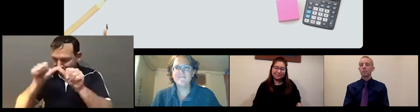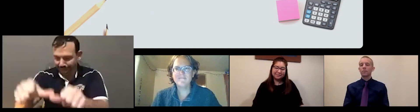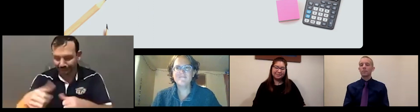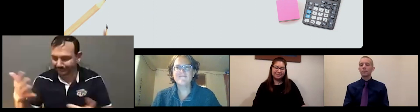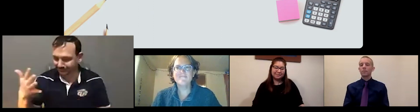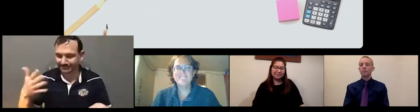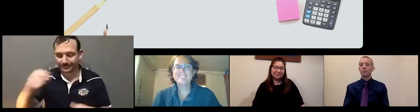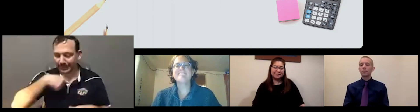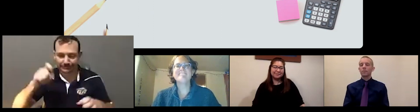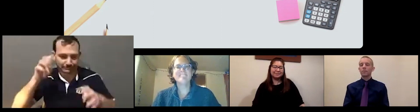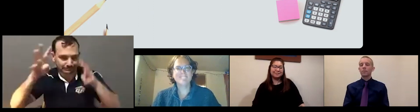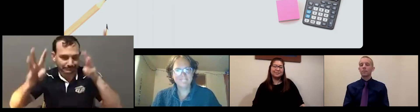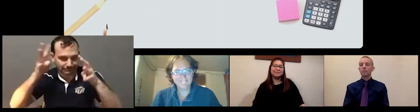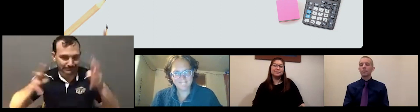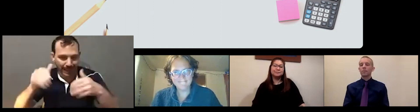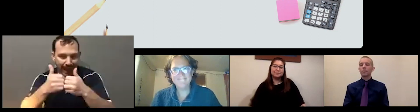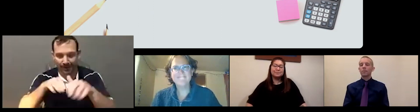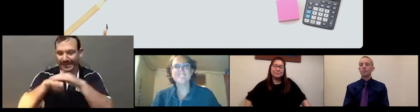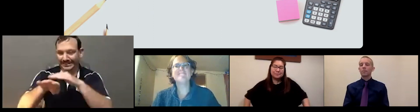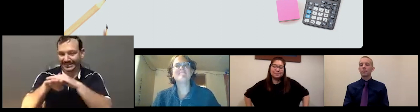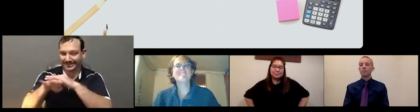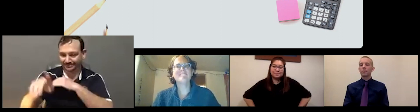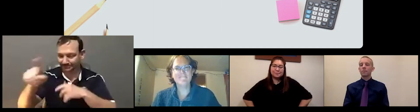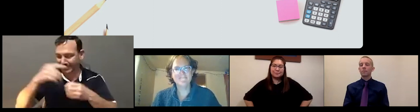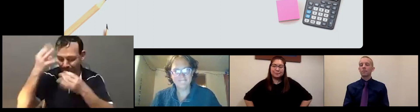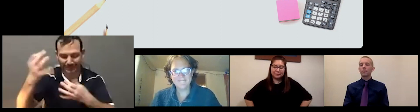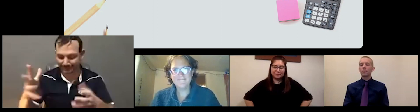We have to think of ways to improve access to information.